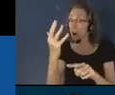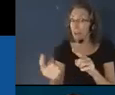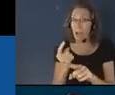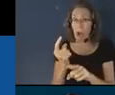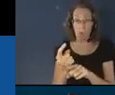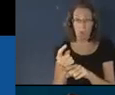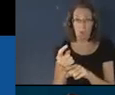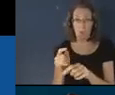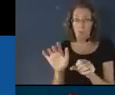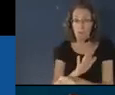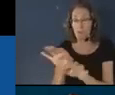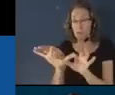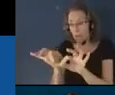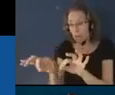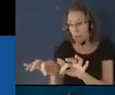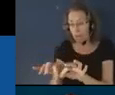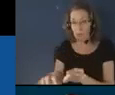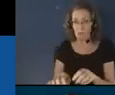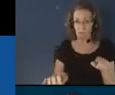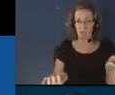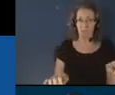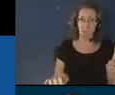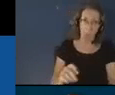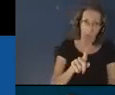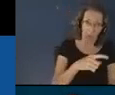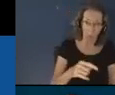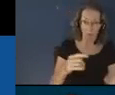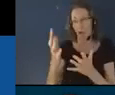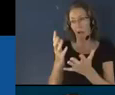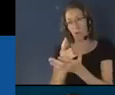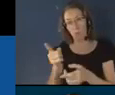do all the captioning so realize this is time consuming but it is the most accurate.